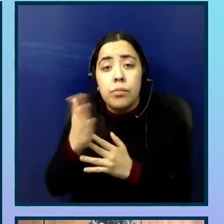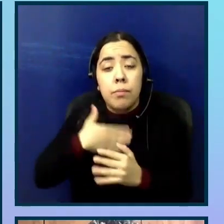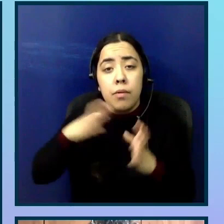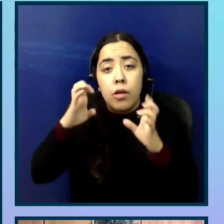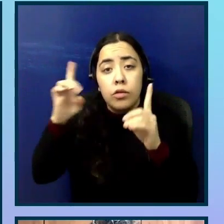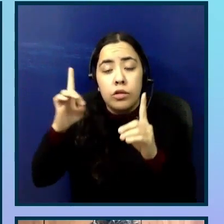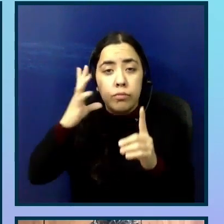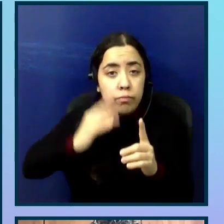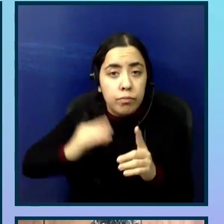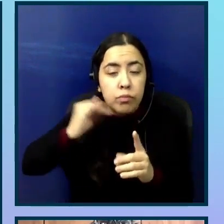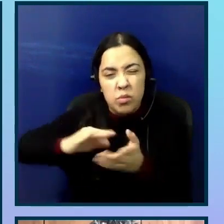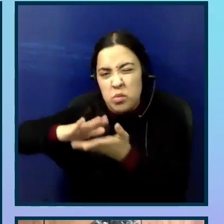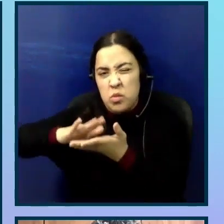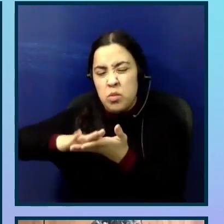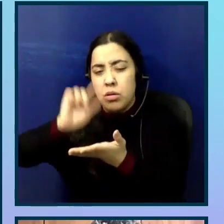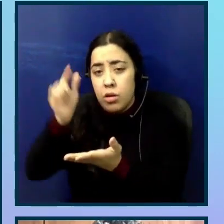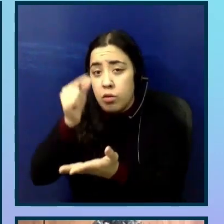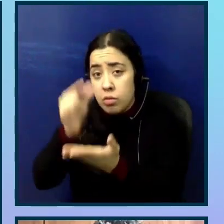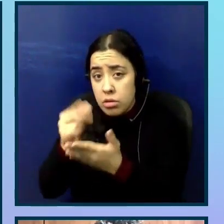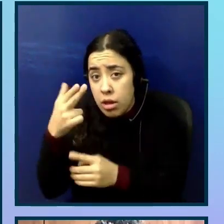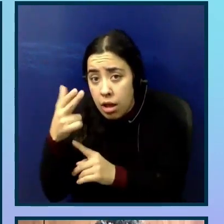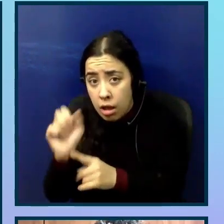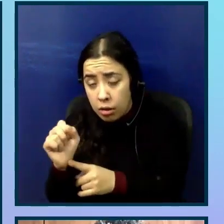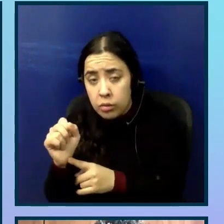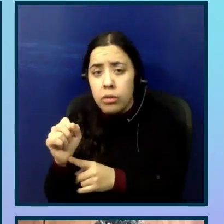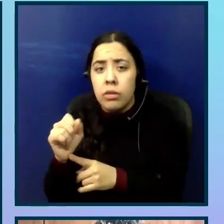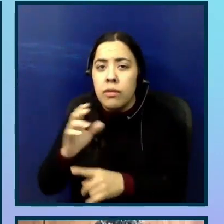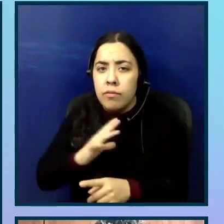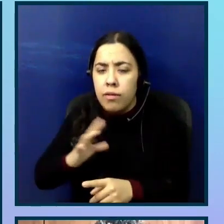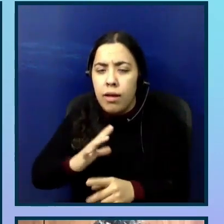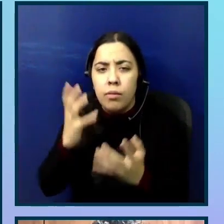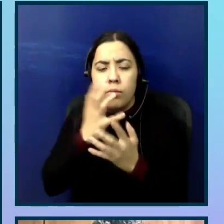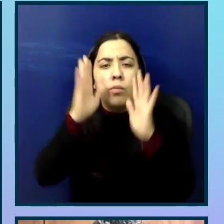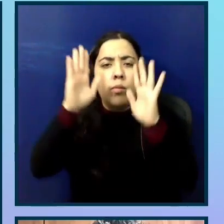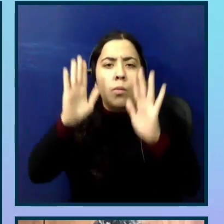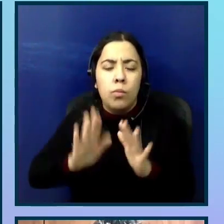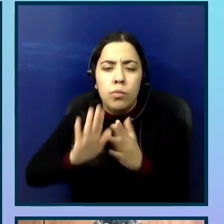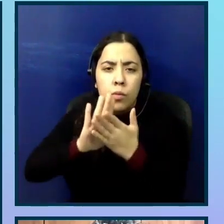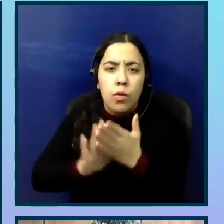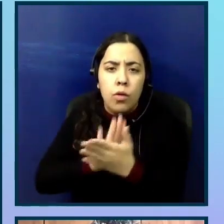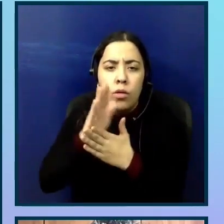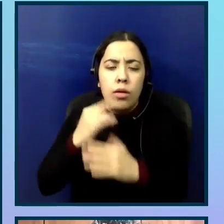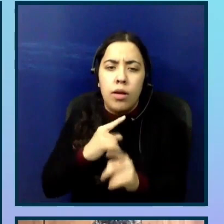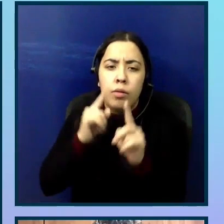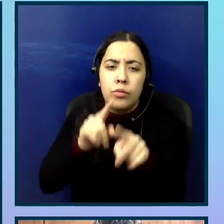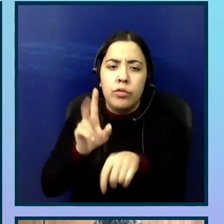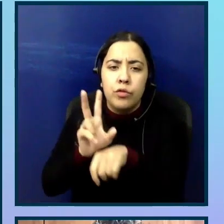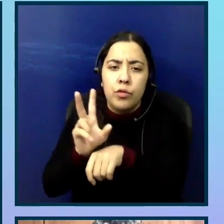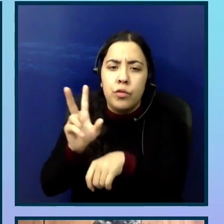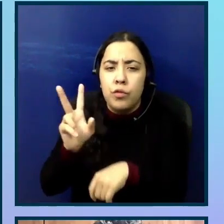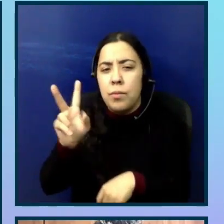I finally finished high school and I found a wonderful college in Putney, Vermont called Landmark College